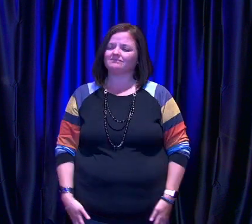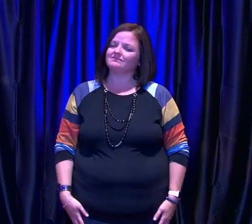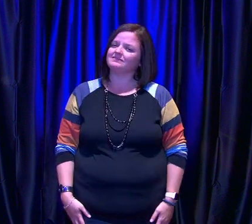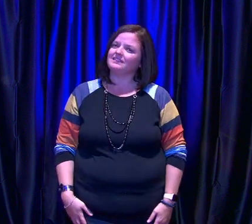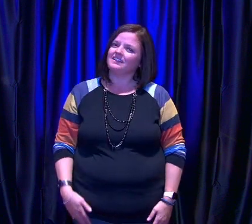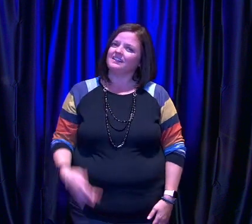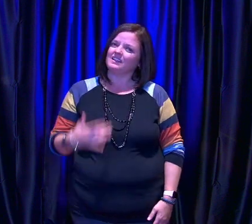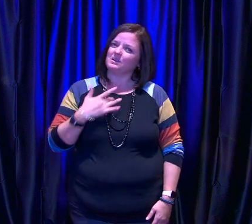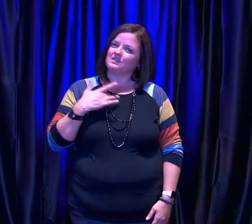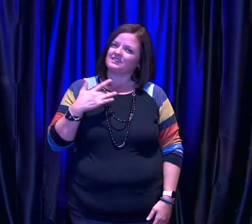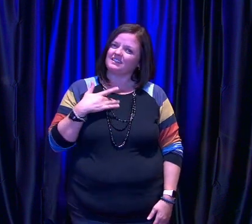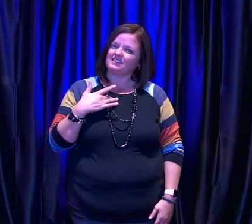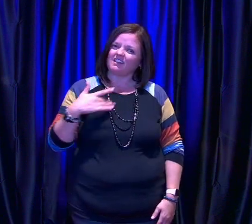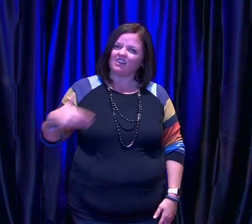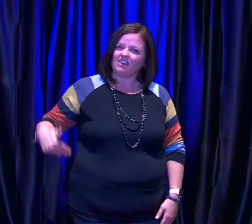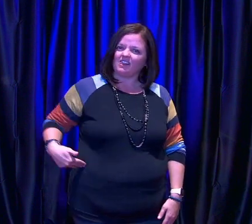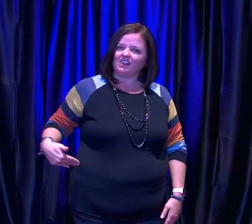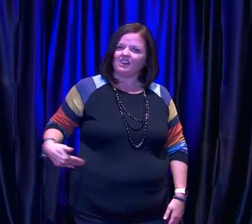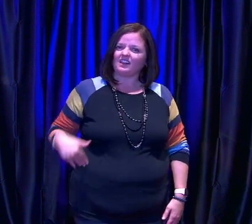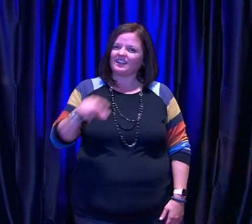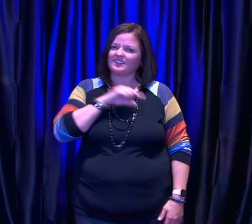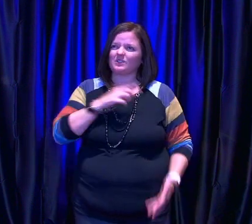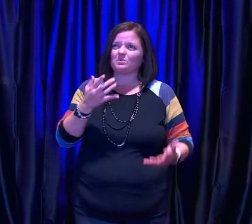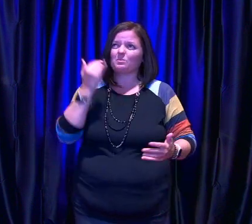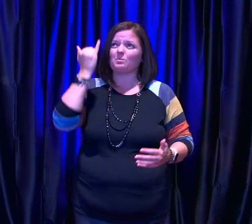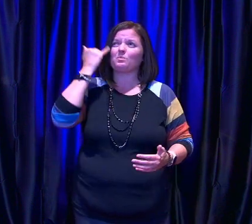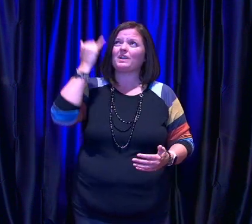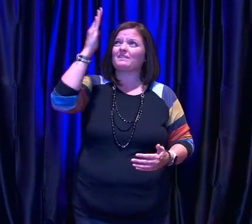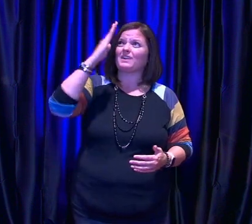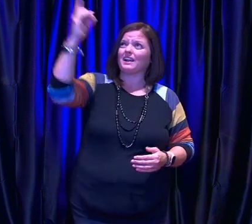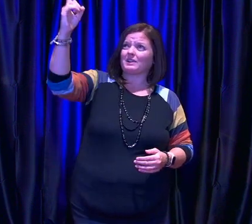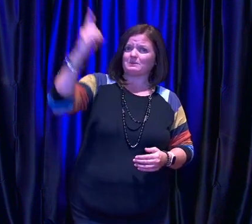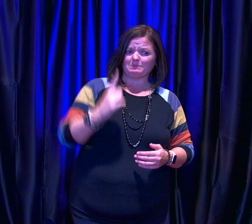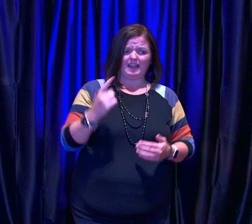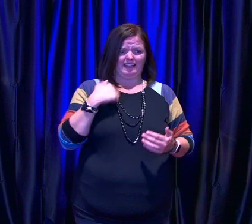twinge of guilt and what if God comes back now here i am in a restaurant on